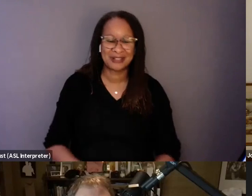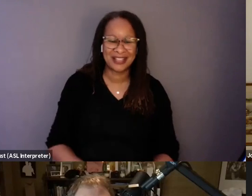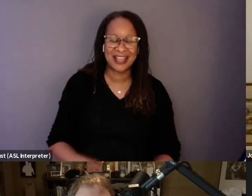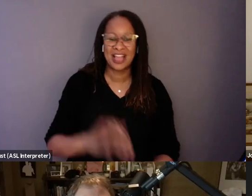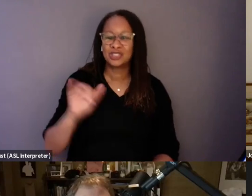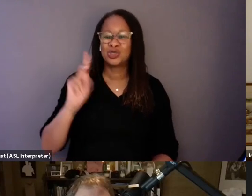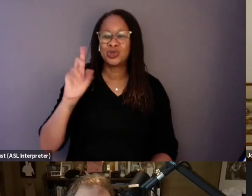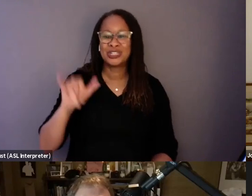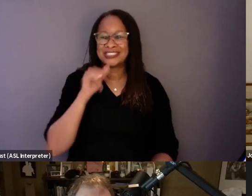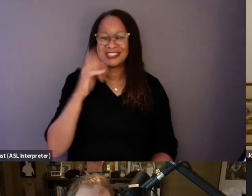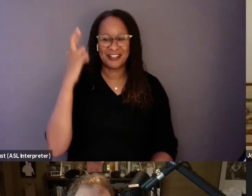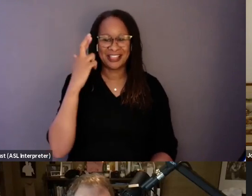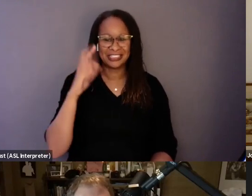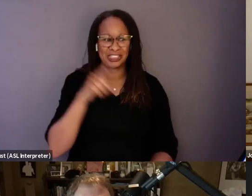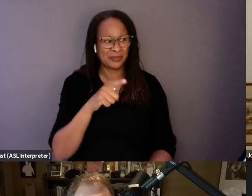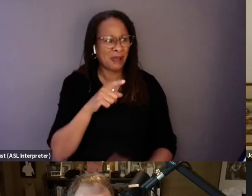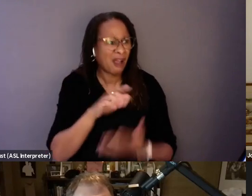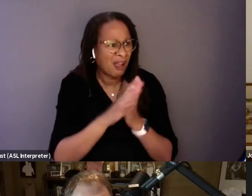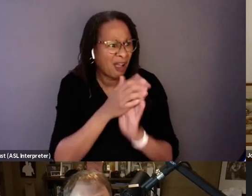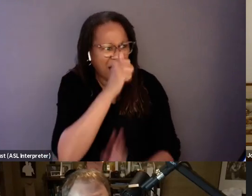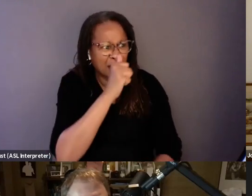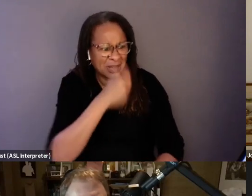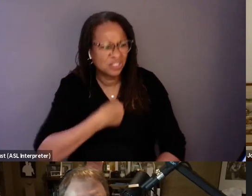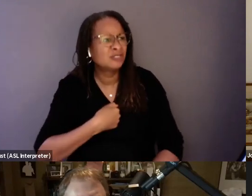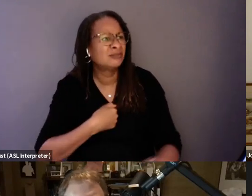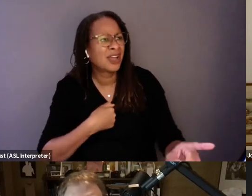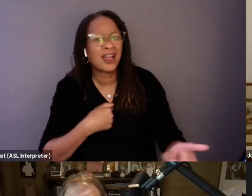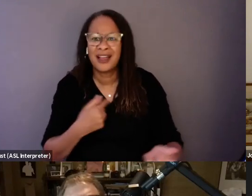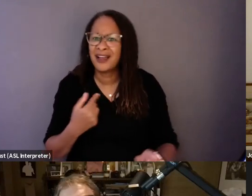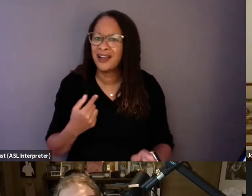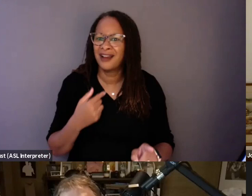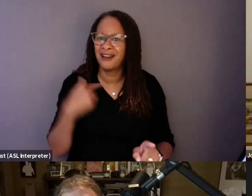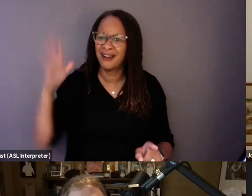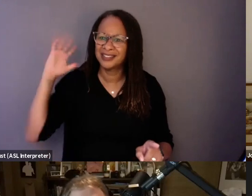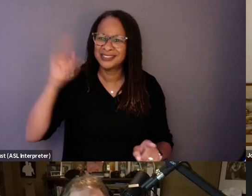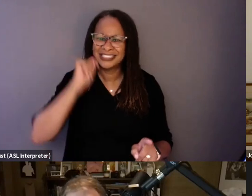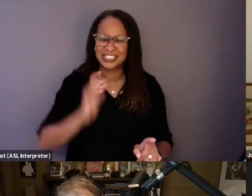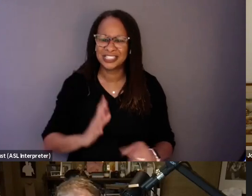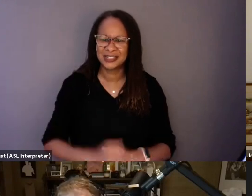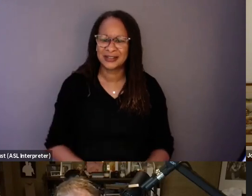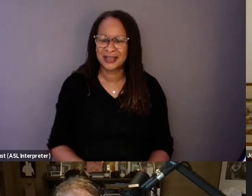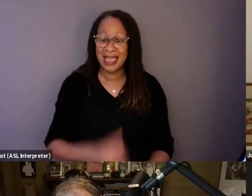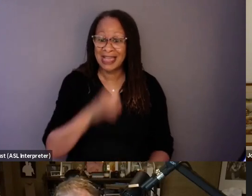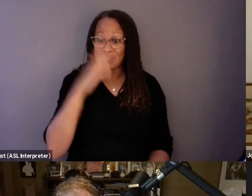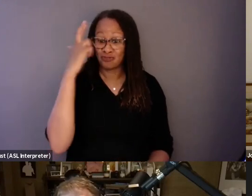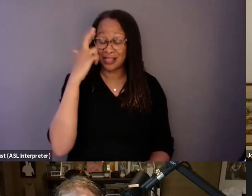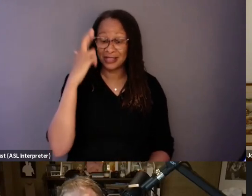that she was at an animation when she was a teenager. I actually didn't realize. When you kept saying animation